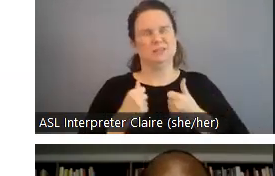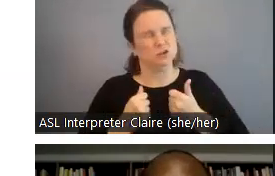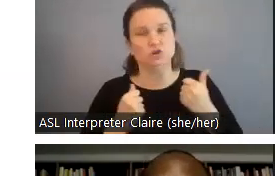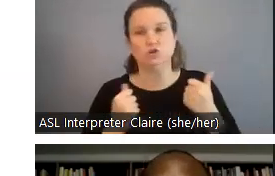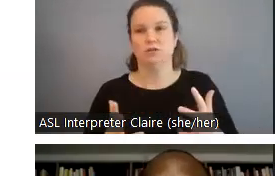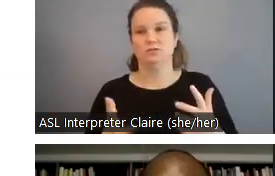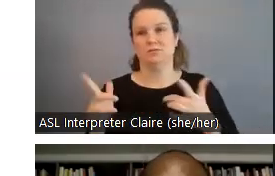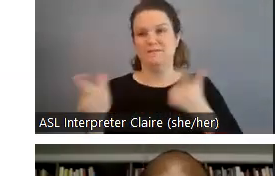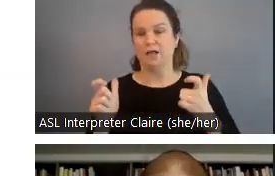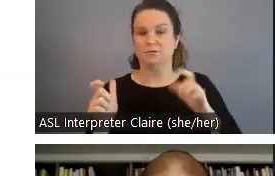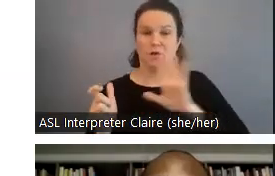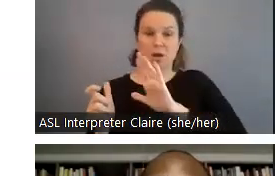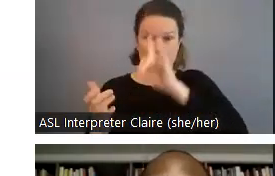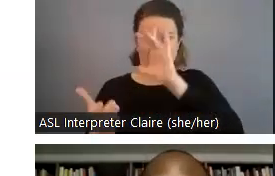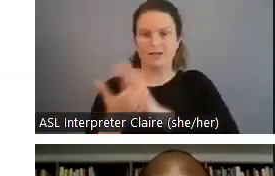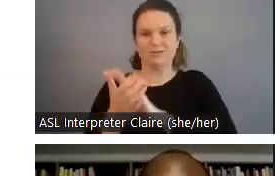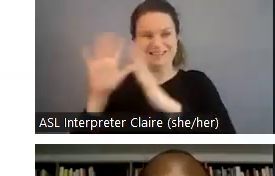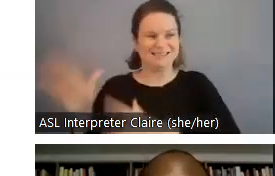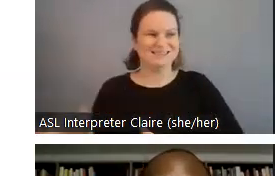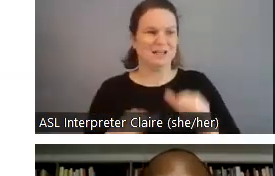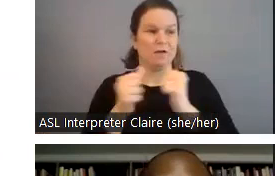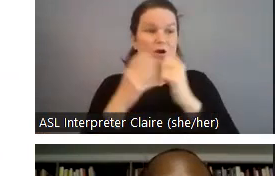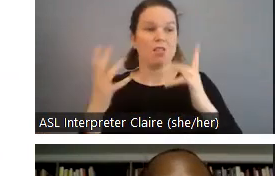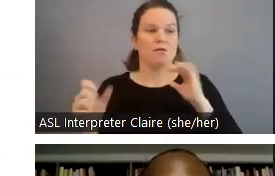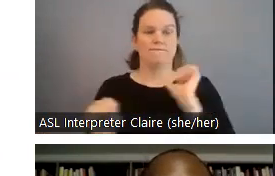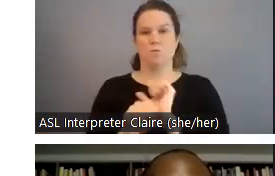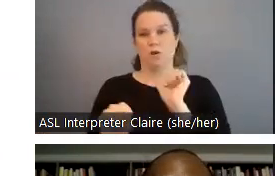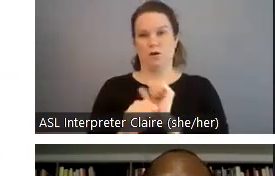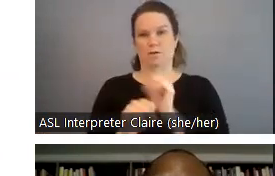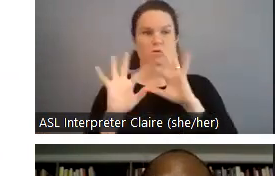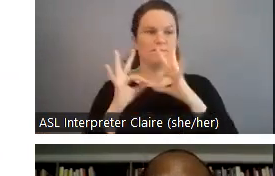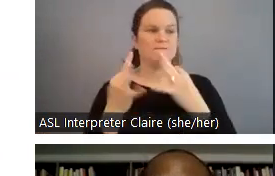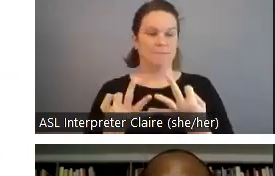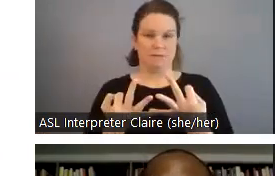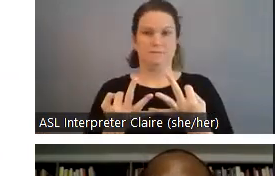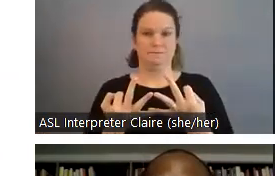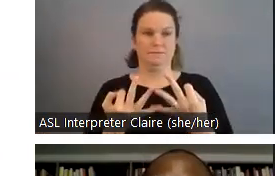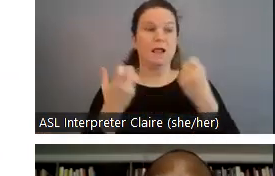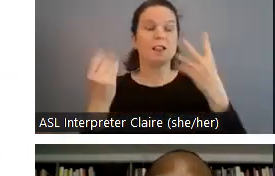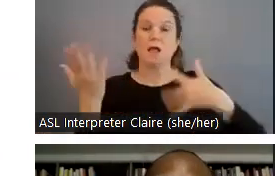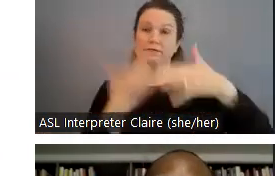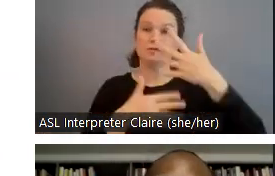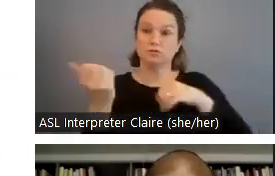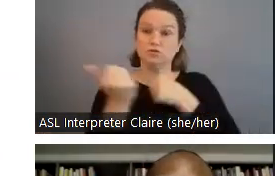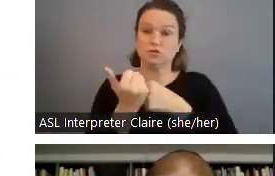those things, and her husband really has had to take over a lot of that work for her in the family. She has a lot of